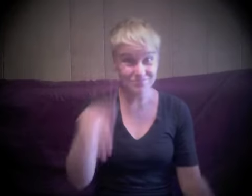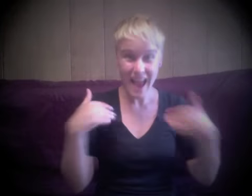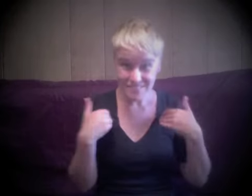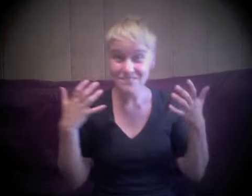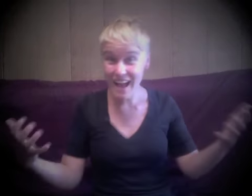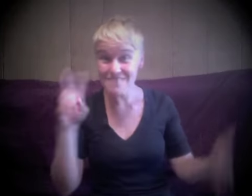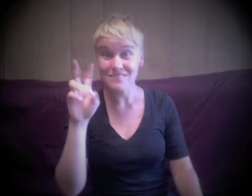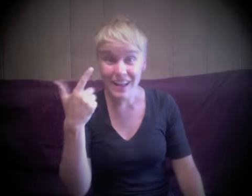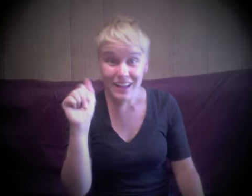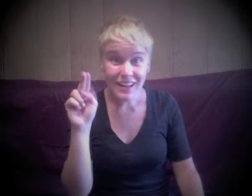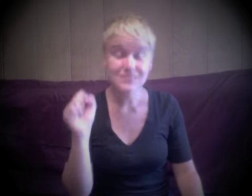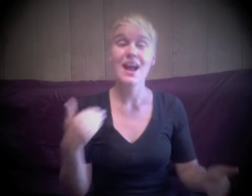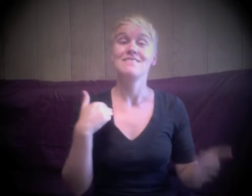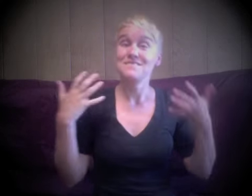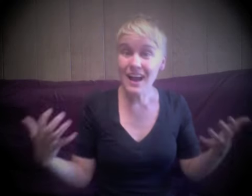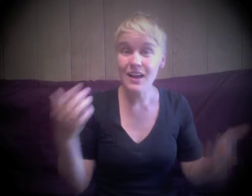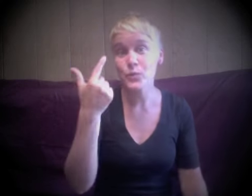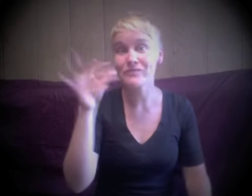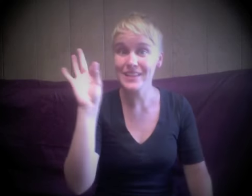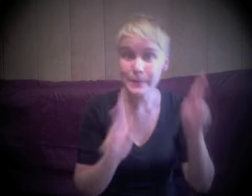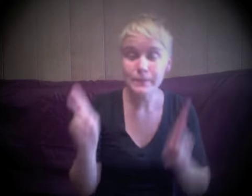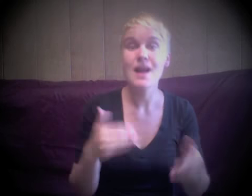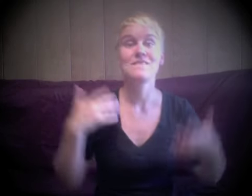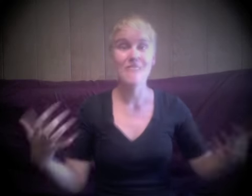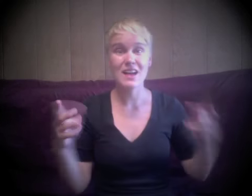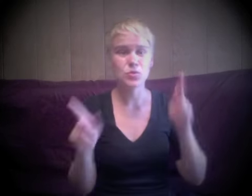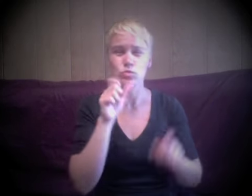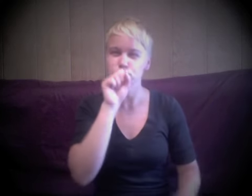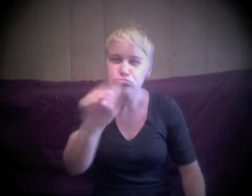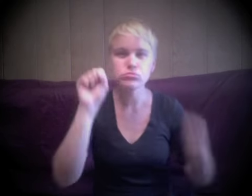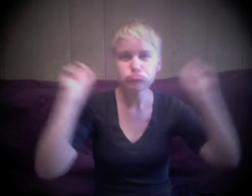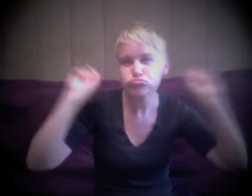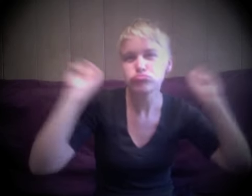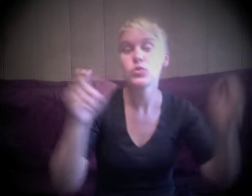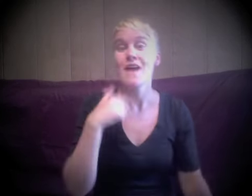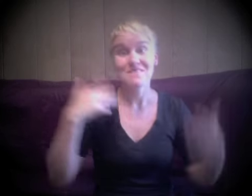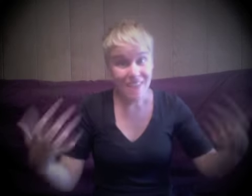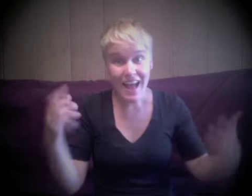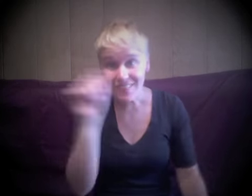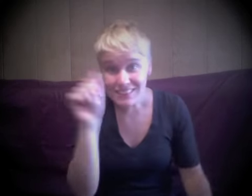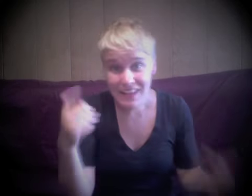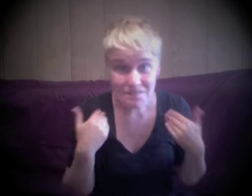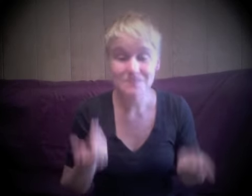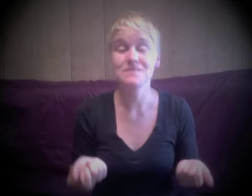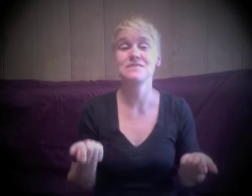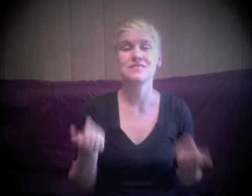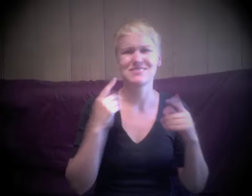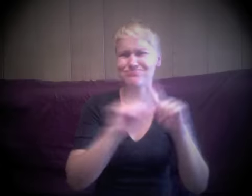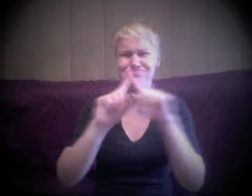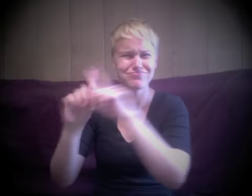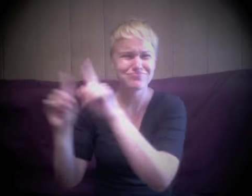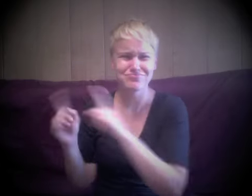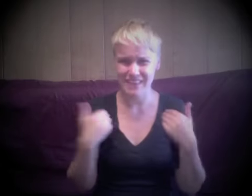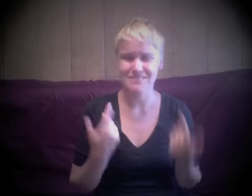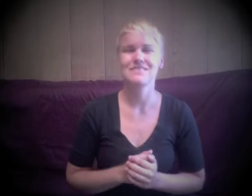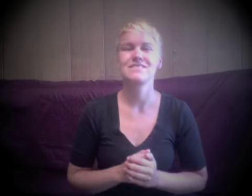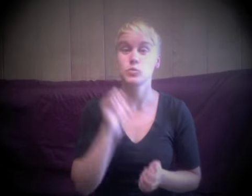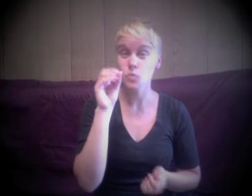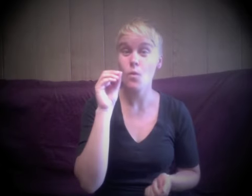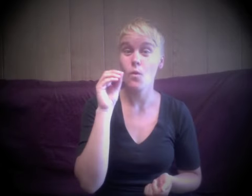There are fat vegans, there are fat gluten-free folks, there are fat fitness lovers, there are fat athletes.